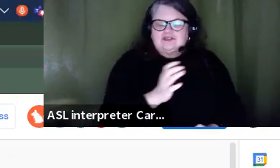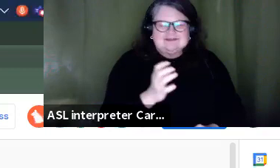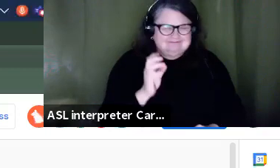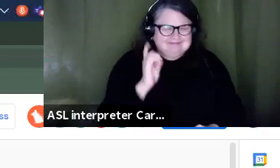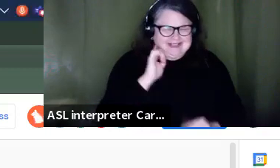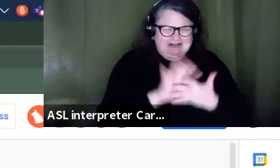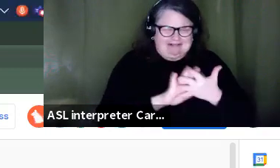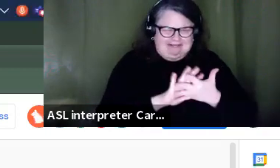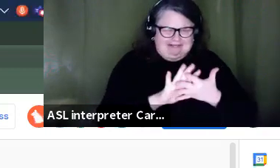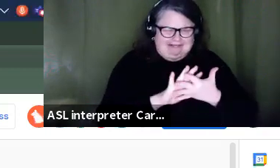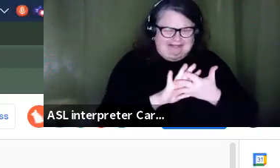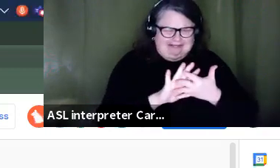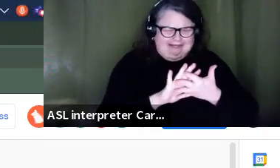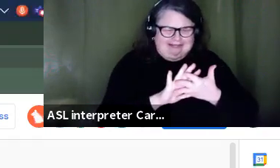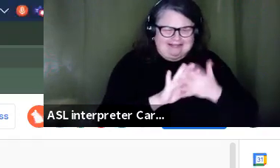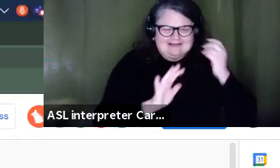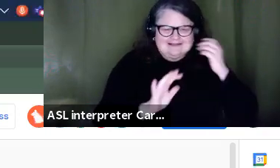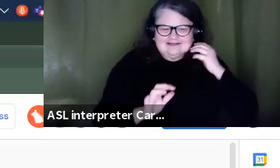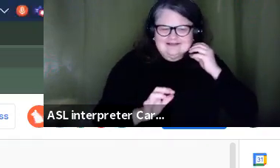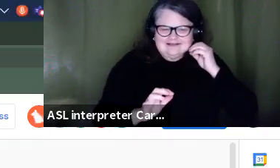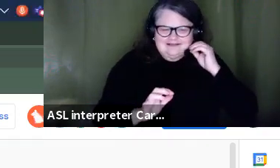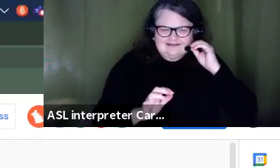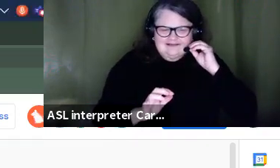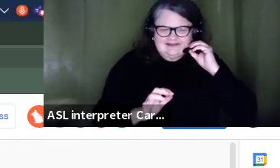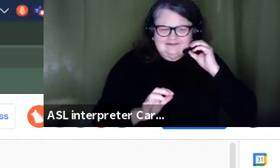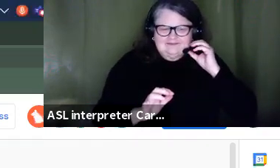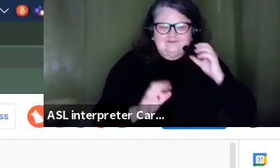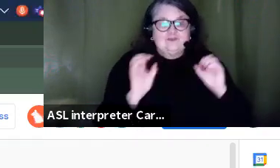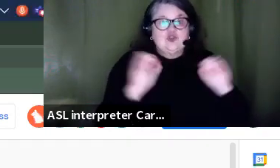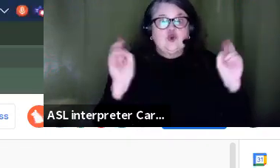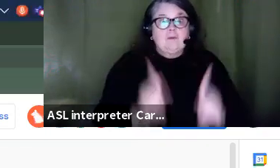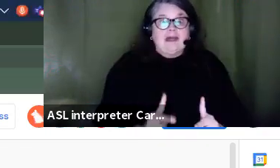is disposable coalition.